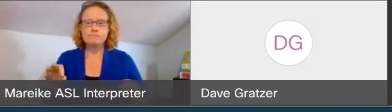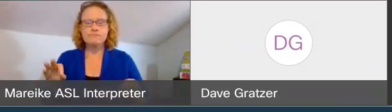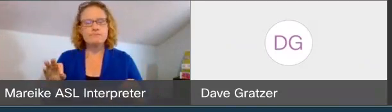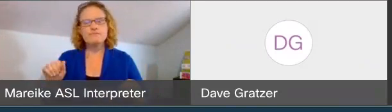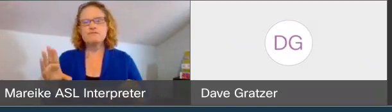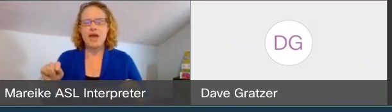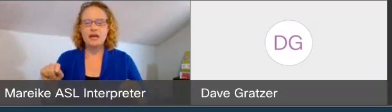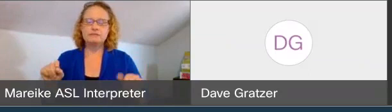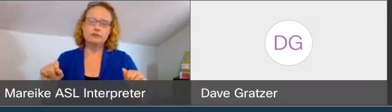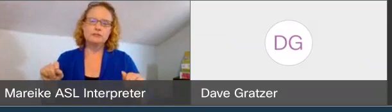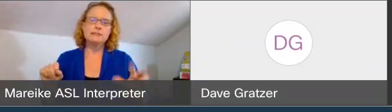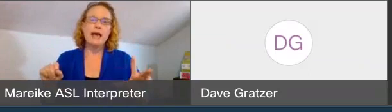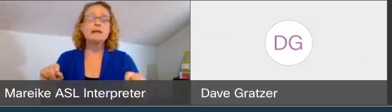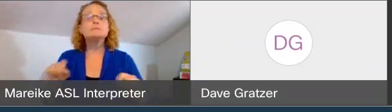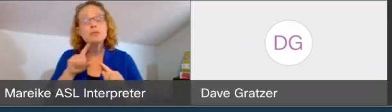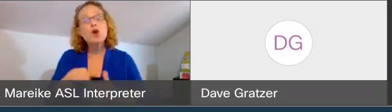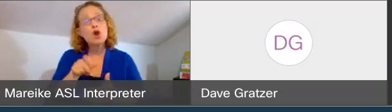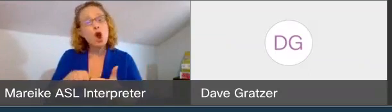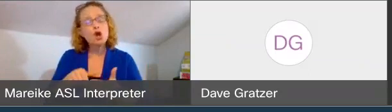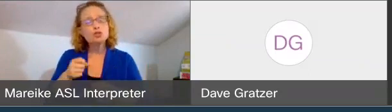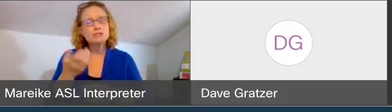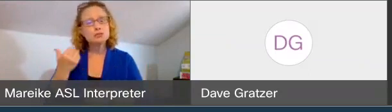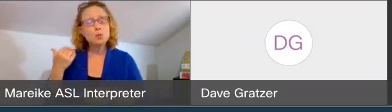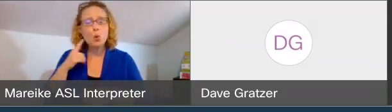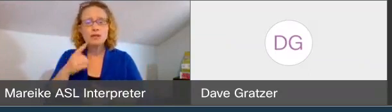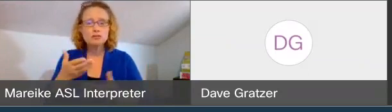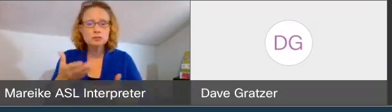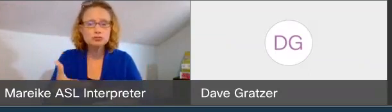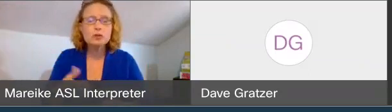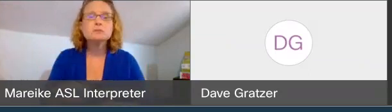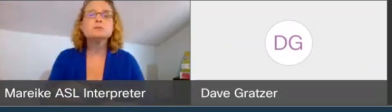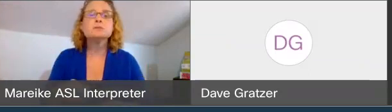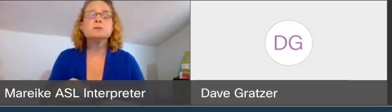there are articles years ago that came out that suggested assertive community treatment